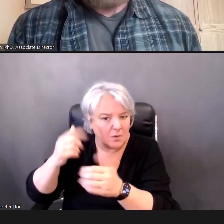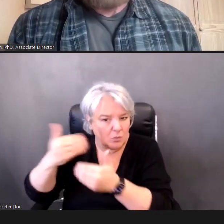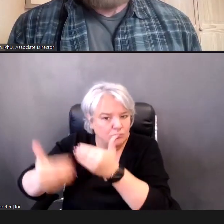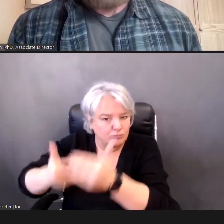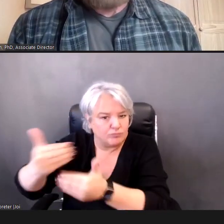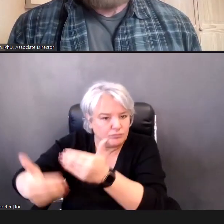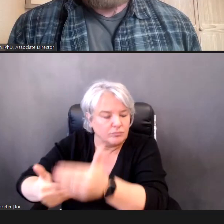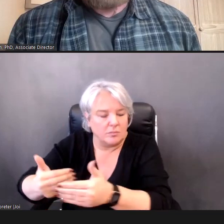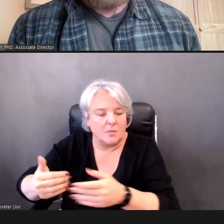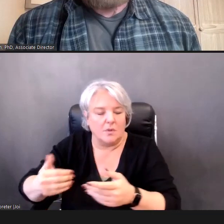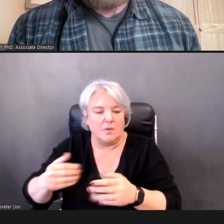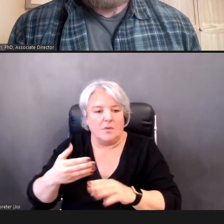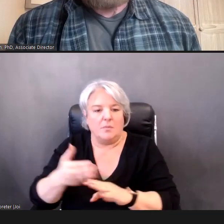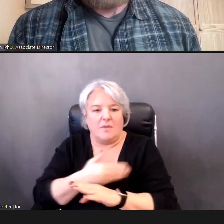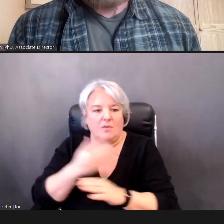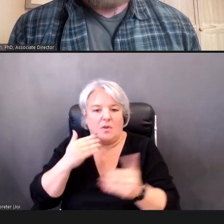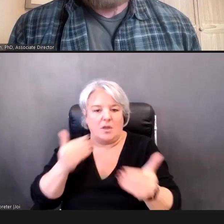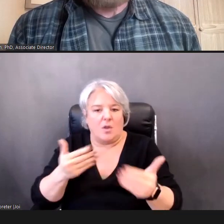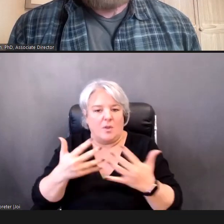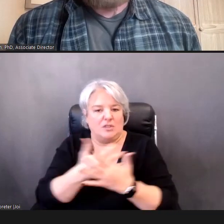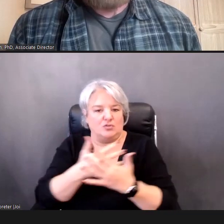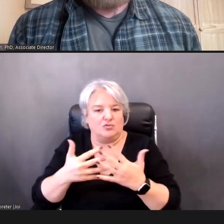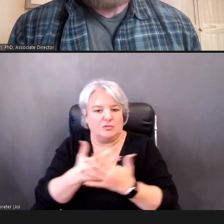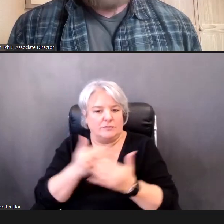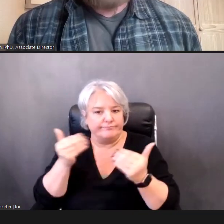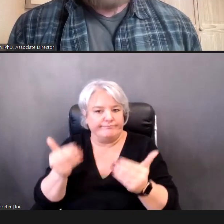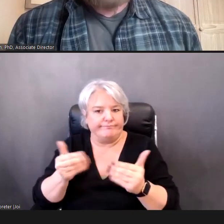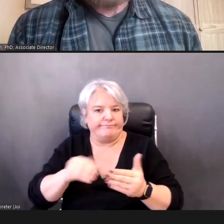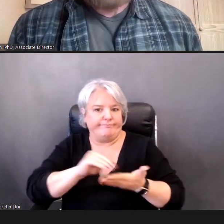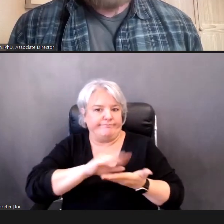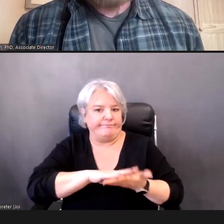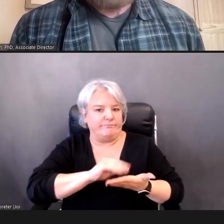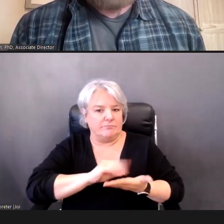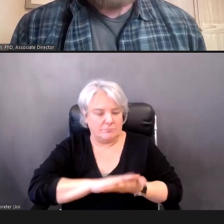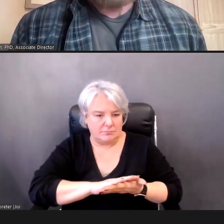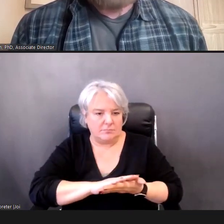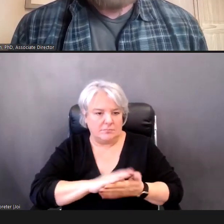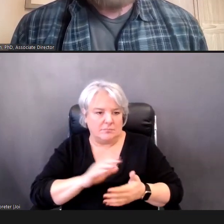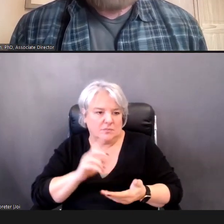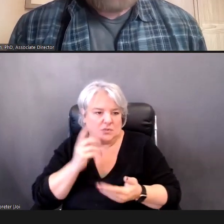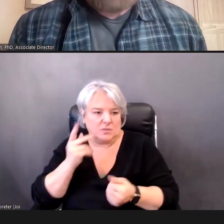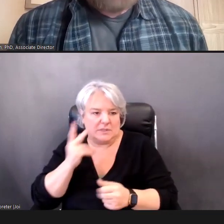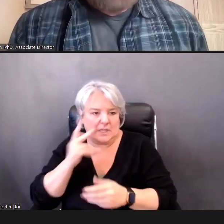officially do the screening and uh try